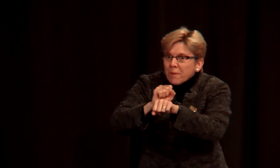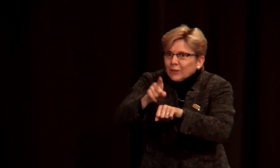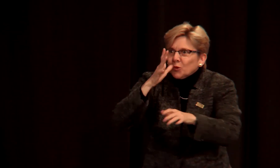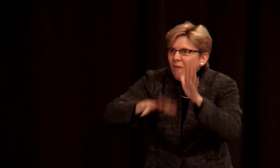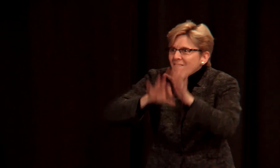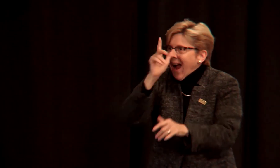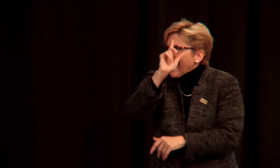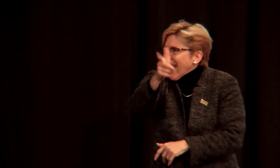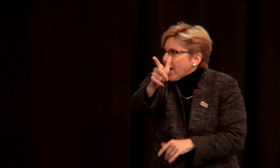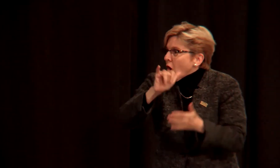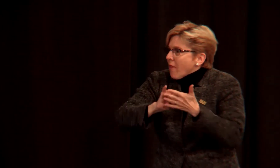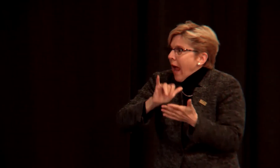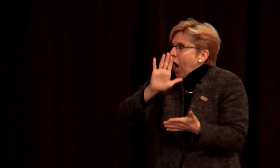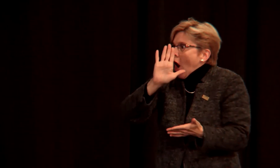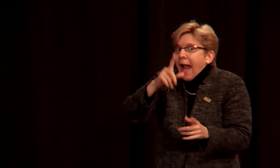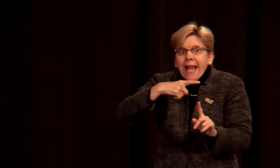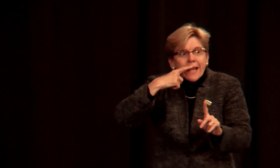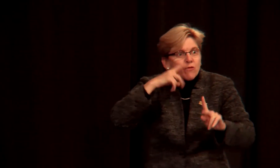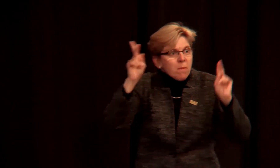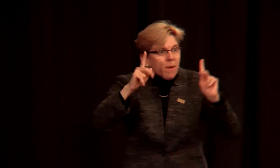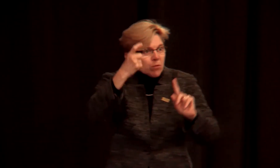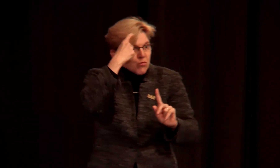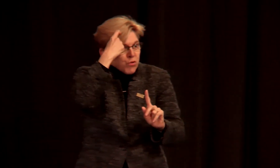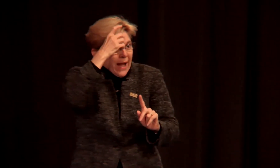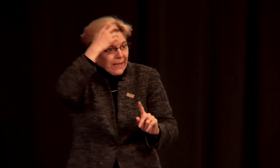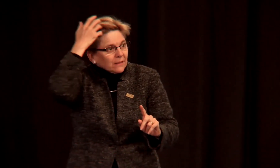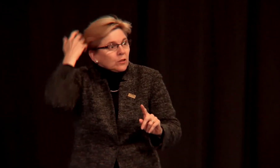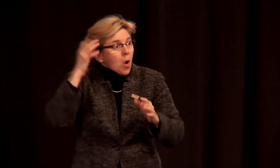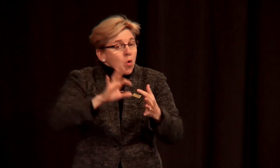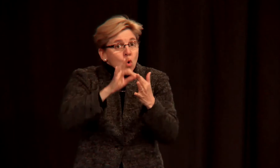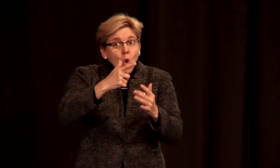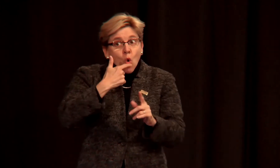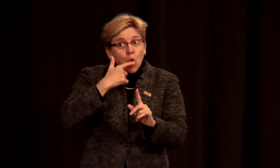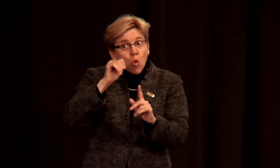catch movement in our periphery. That's our orientation.